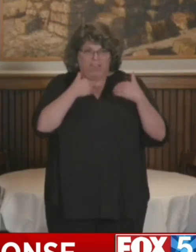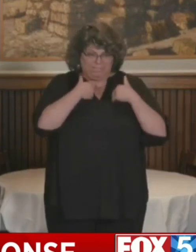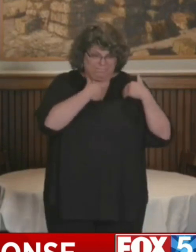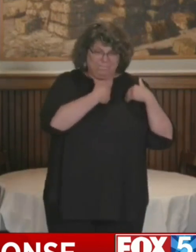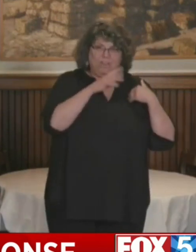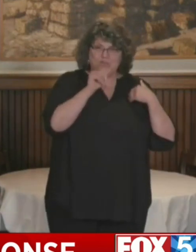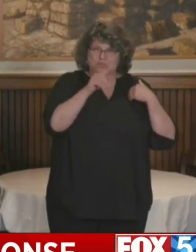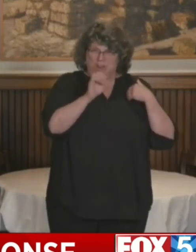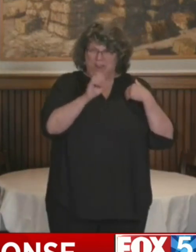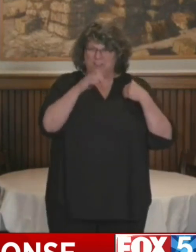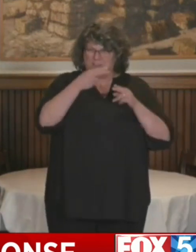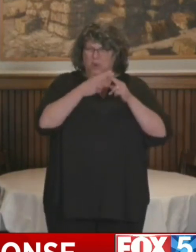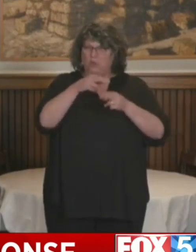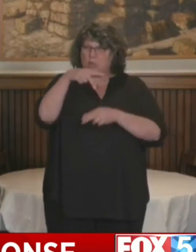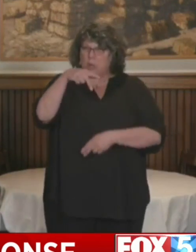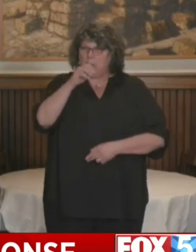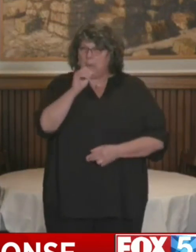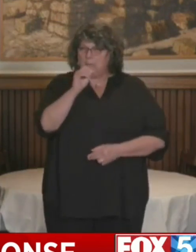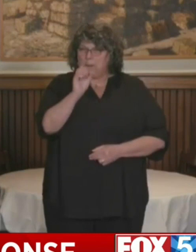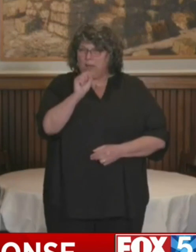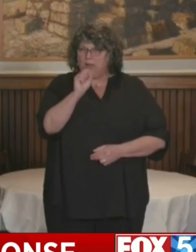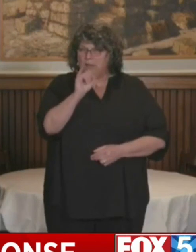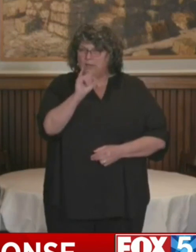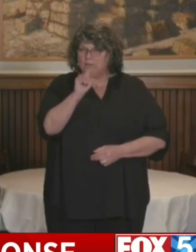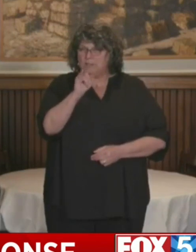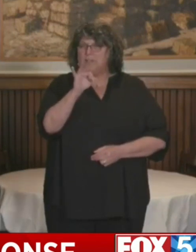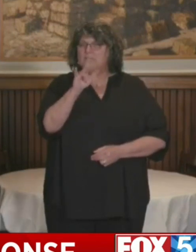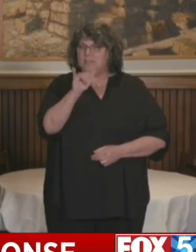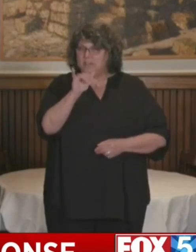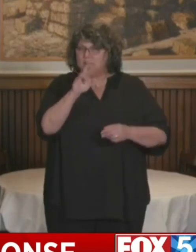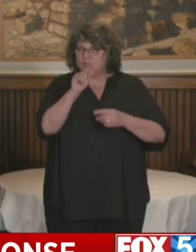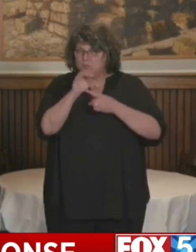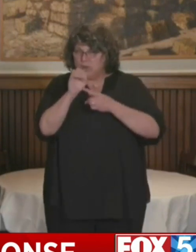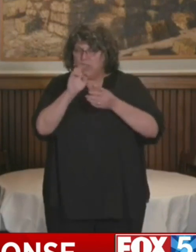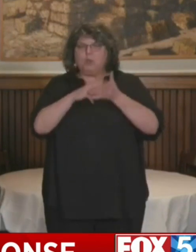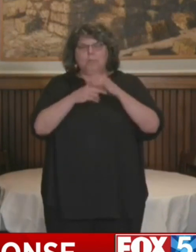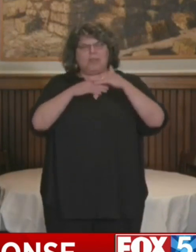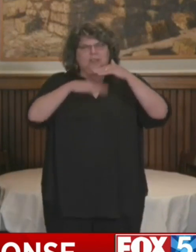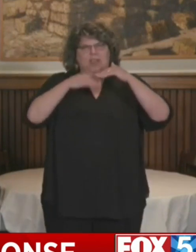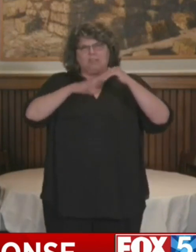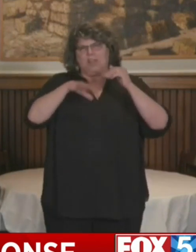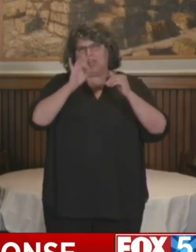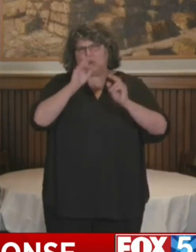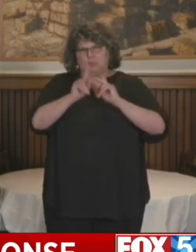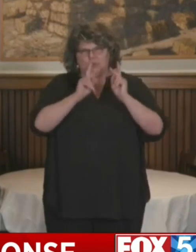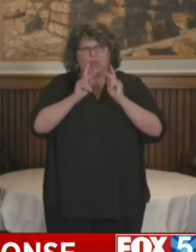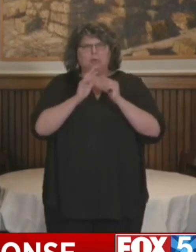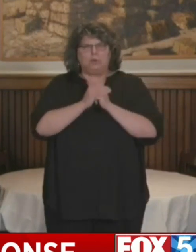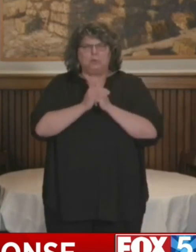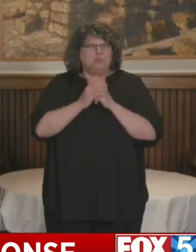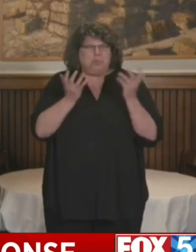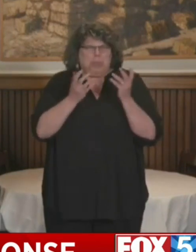TRACERS PER 100,000. TO MAKE SURE THAT THE POSITIVITY RATE AND THIS IS A RATE THAT I BROUGHT UP ON A FEW OCCASIONS IN THE PAST TRACKS AT LESS